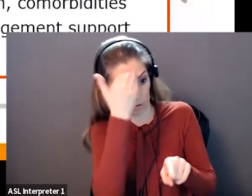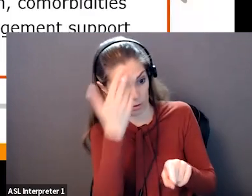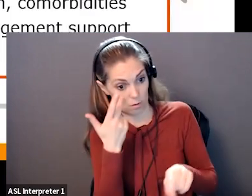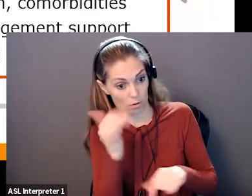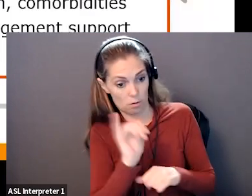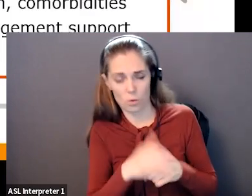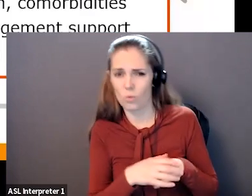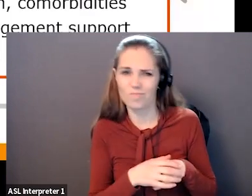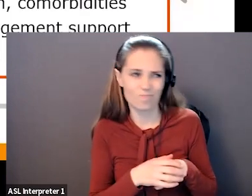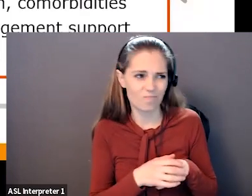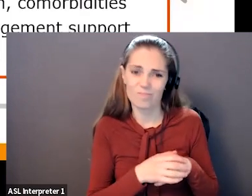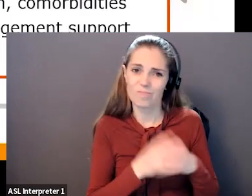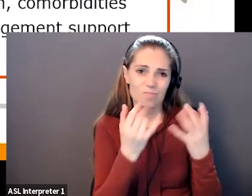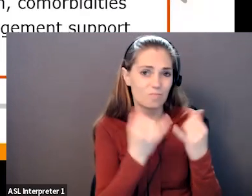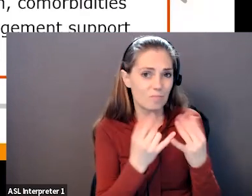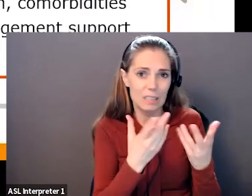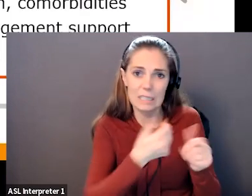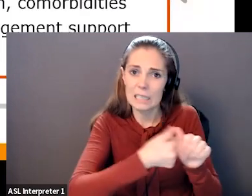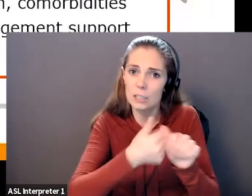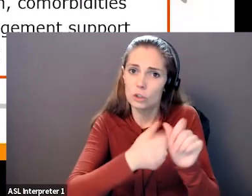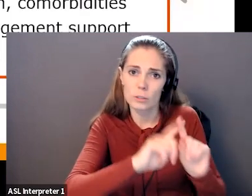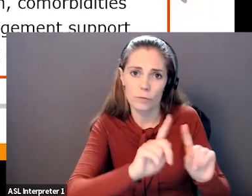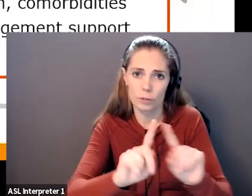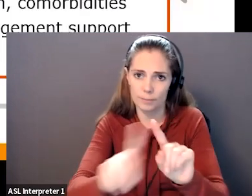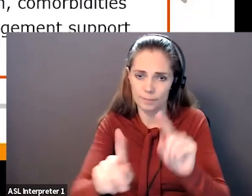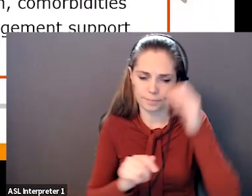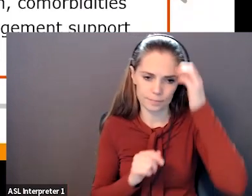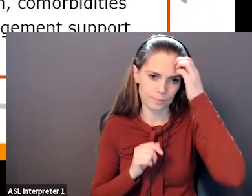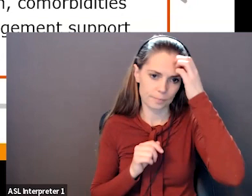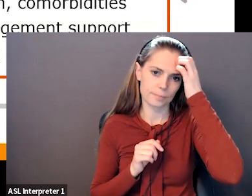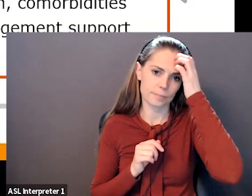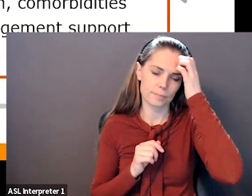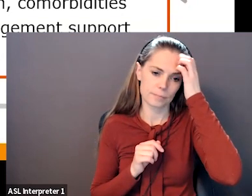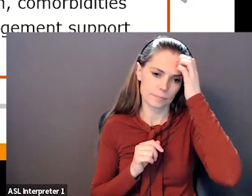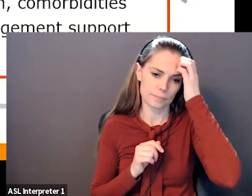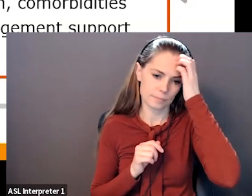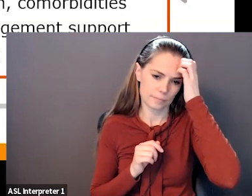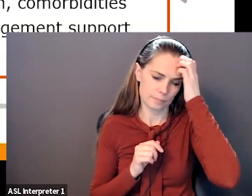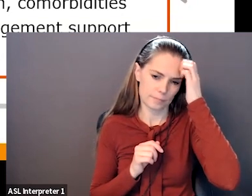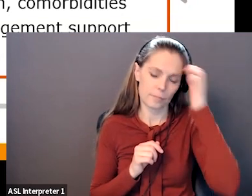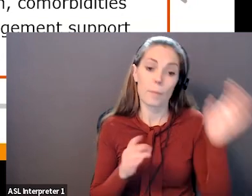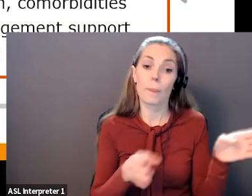each situation. So from a response standpoint in 2021 because we've had enough time under